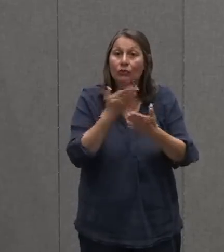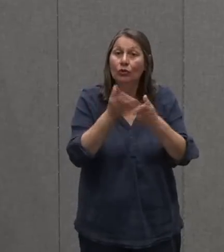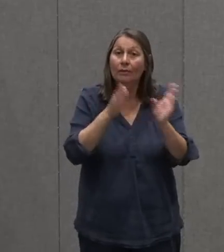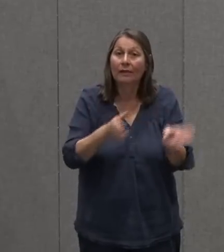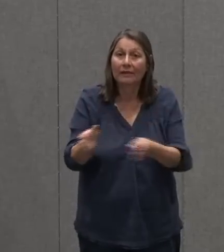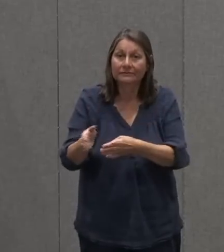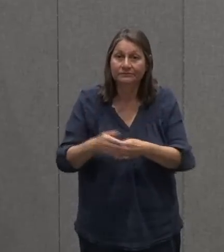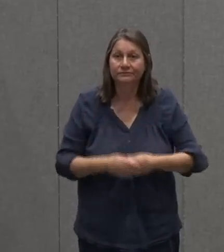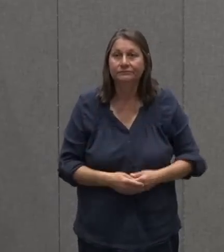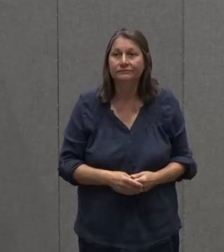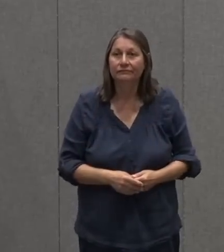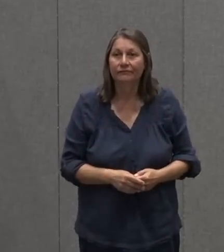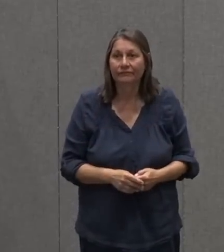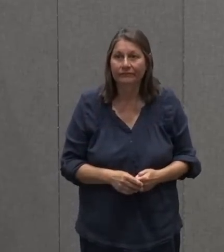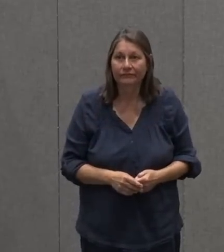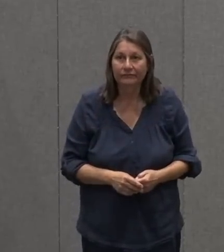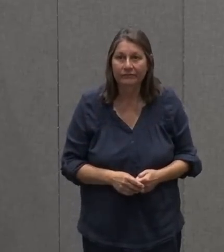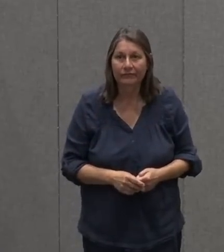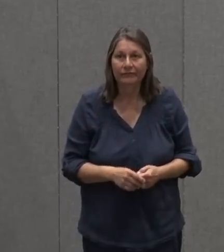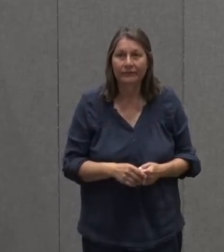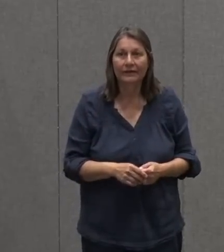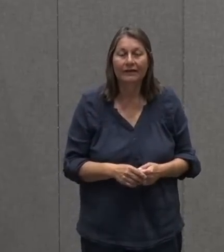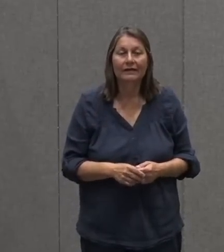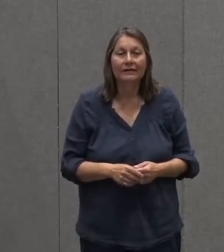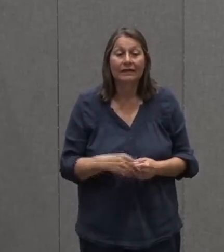I was gonna also say, there is another way to kind of think about this.